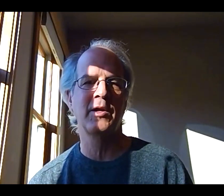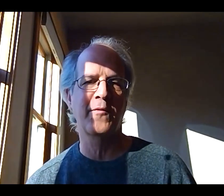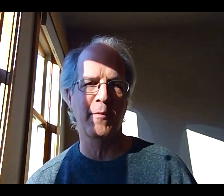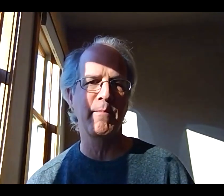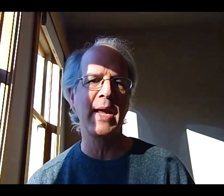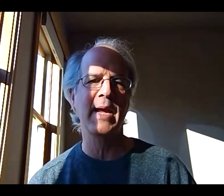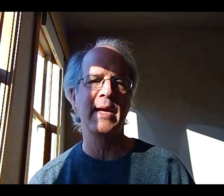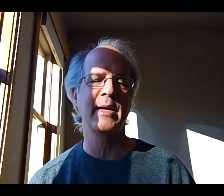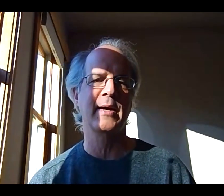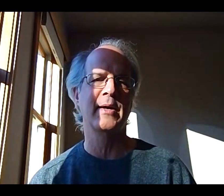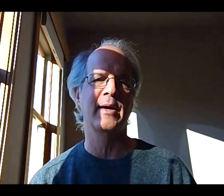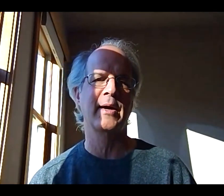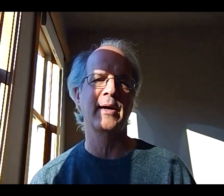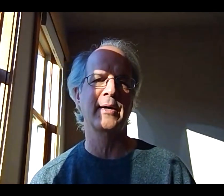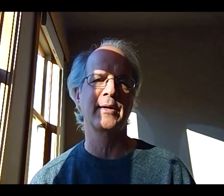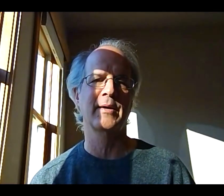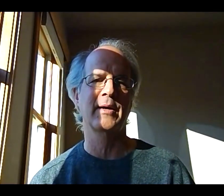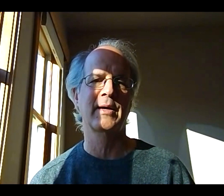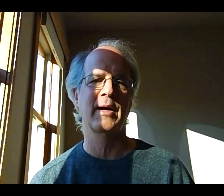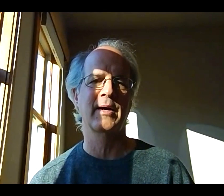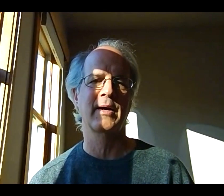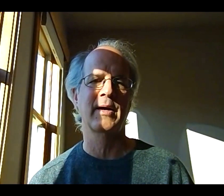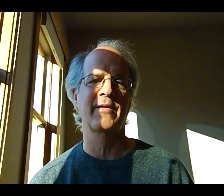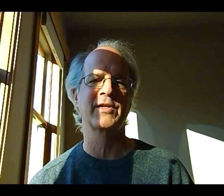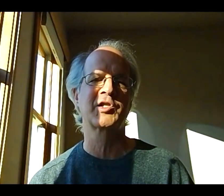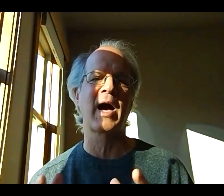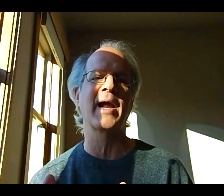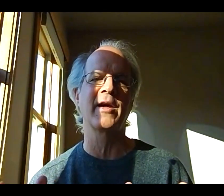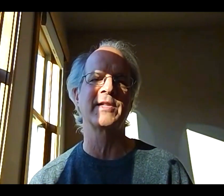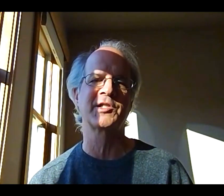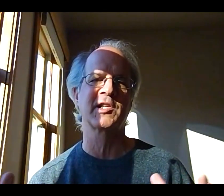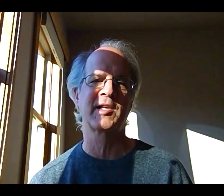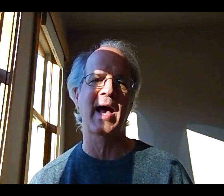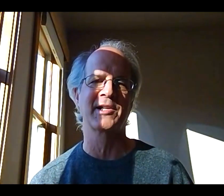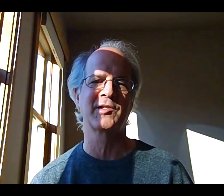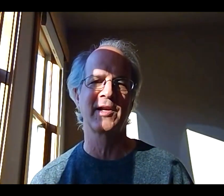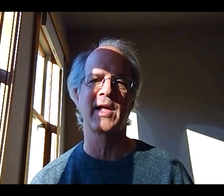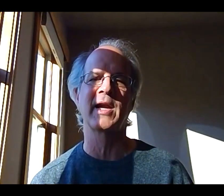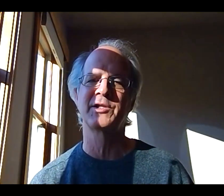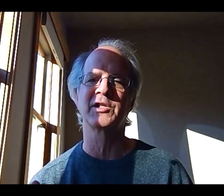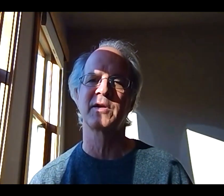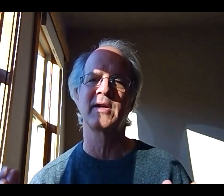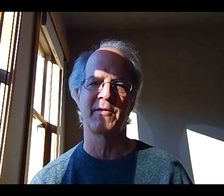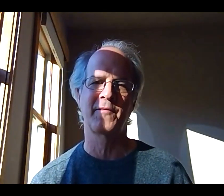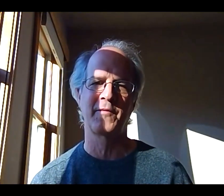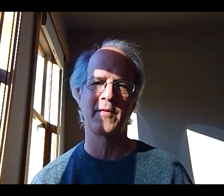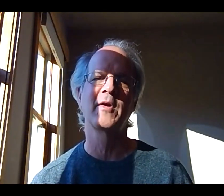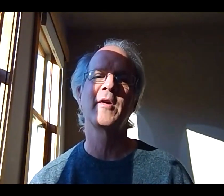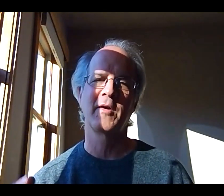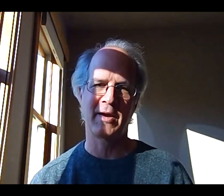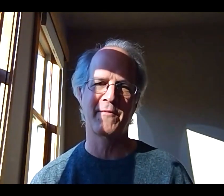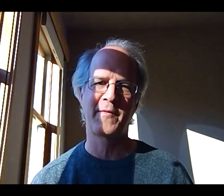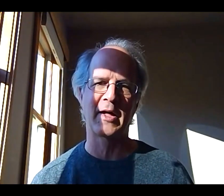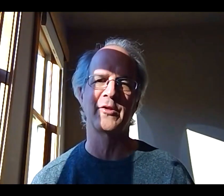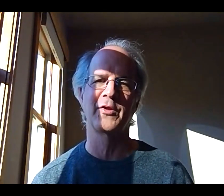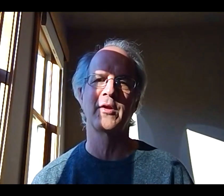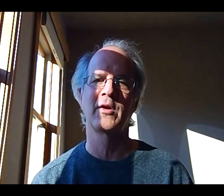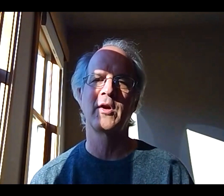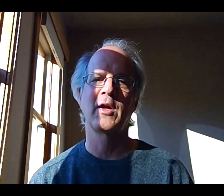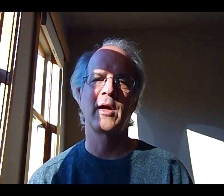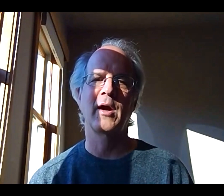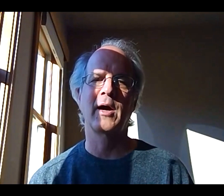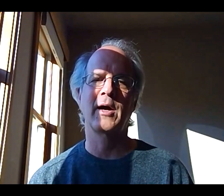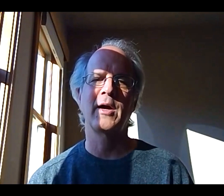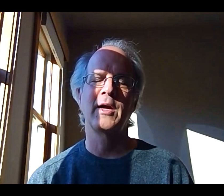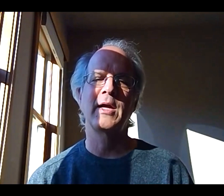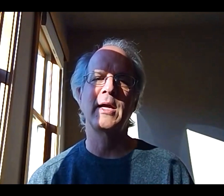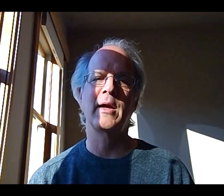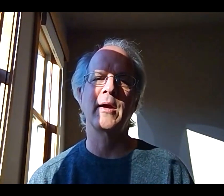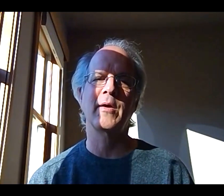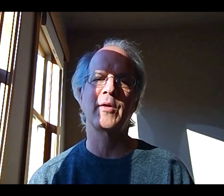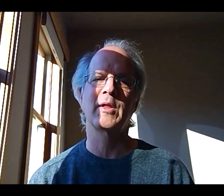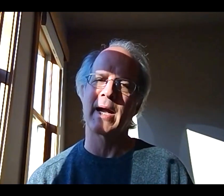you know, for me, kind of a sign of its success and that it just felt like